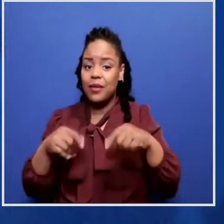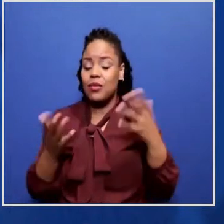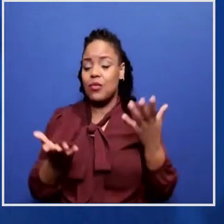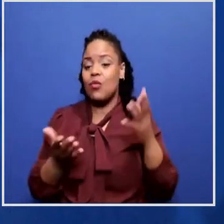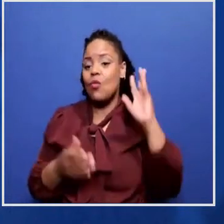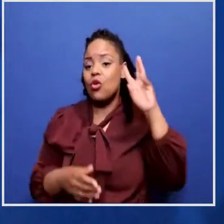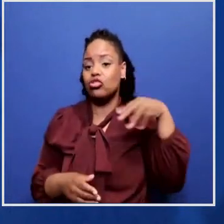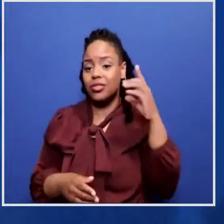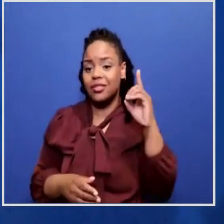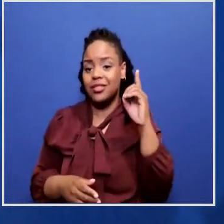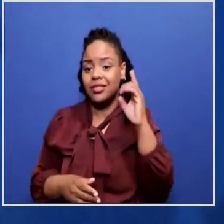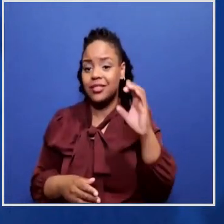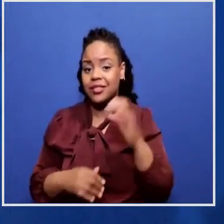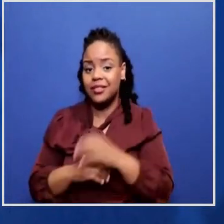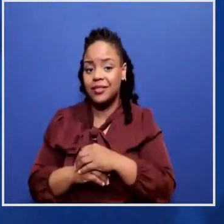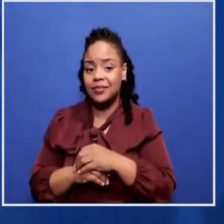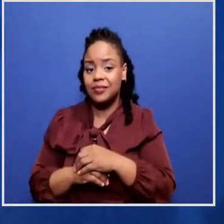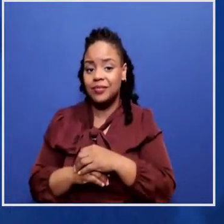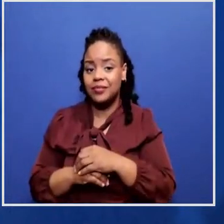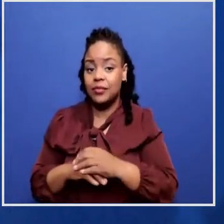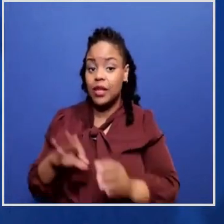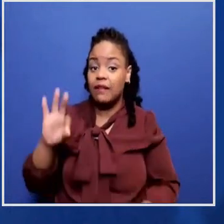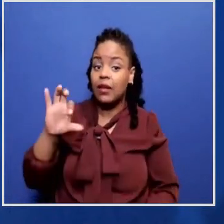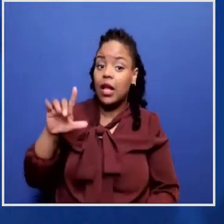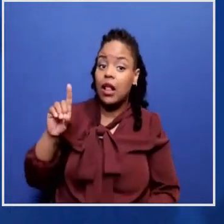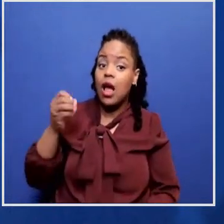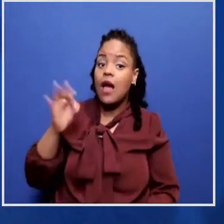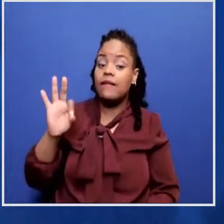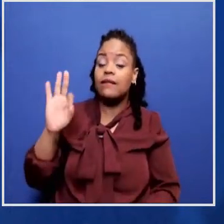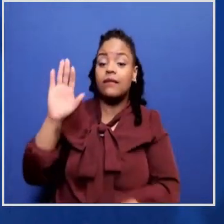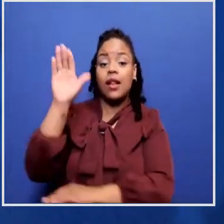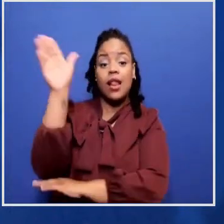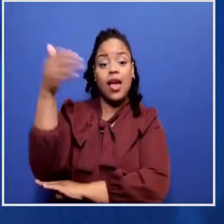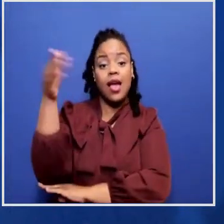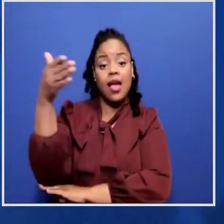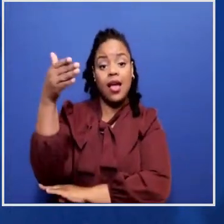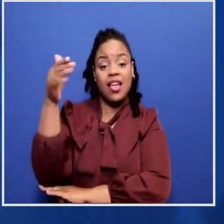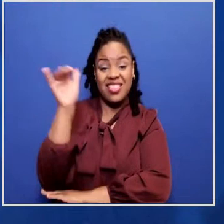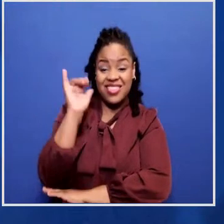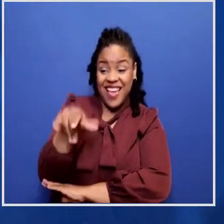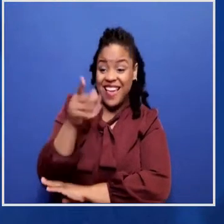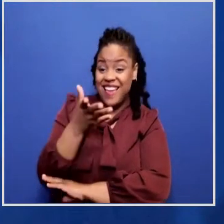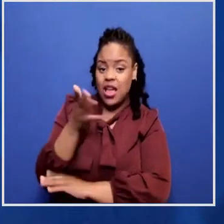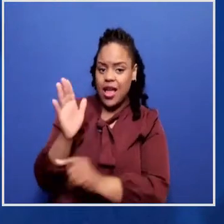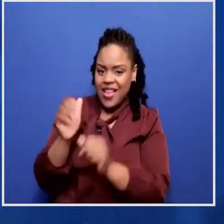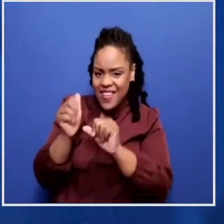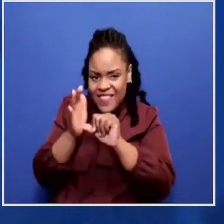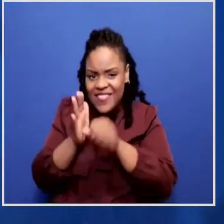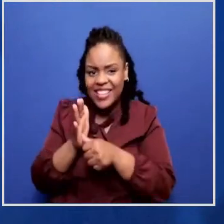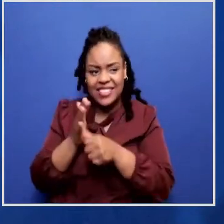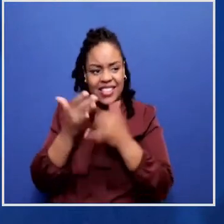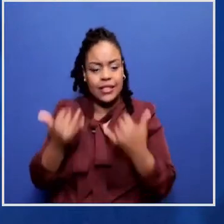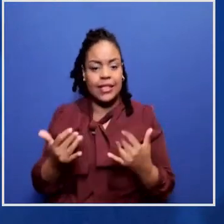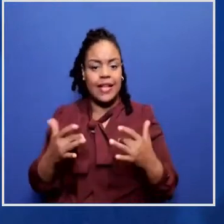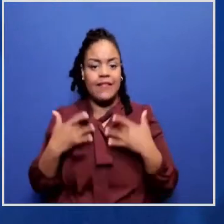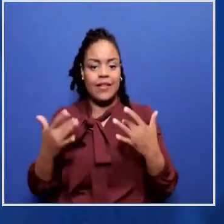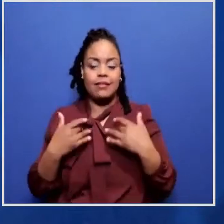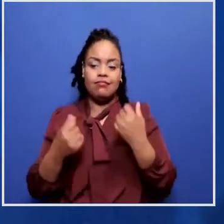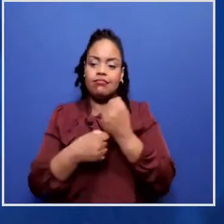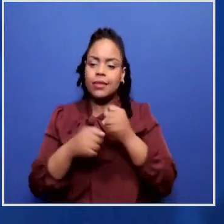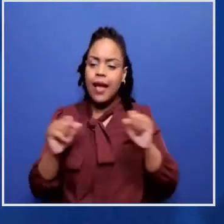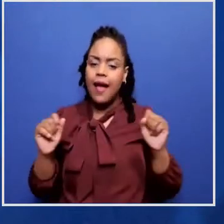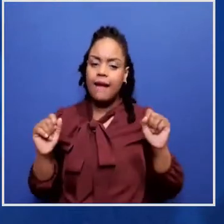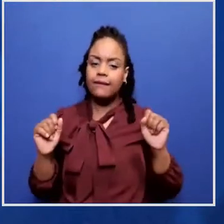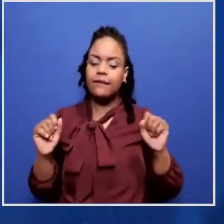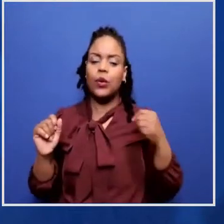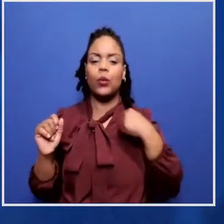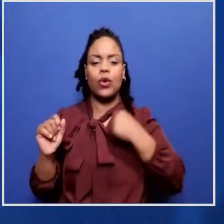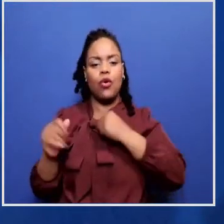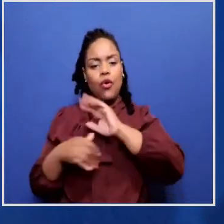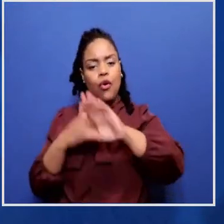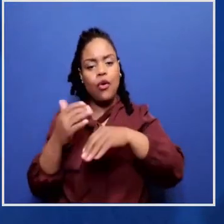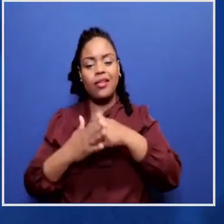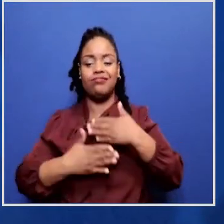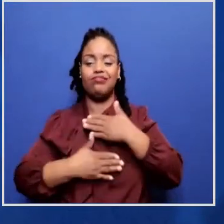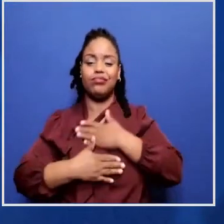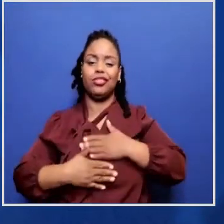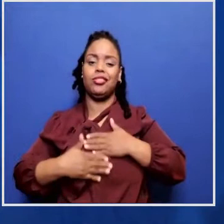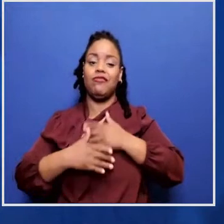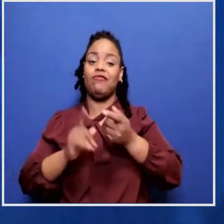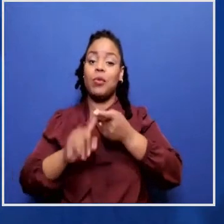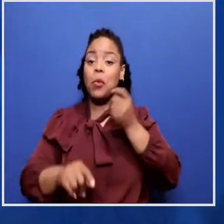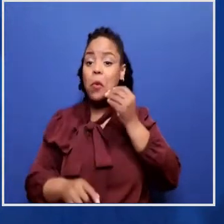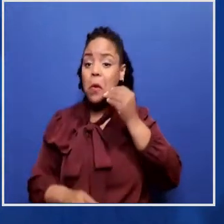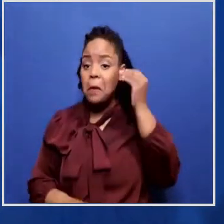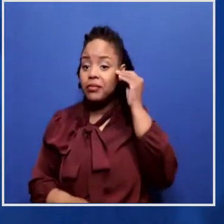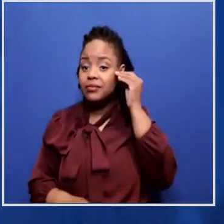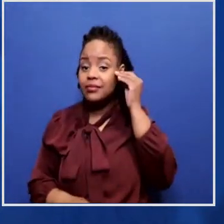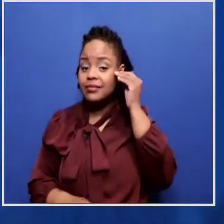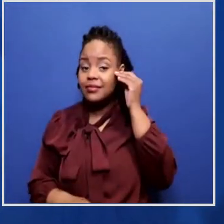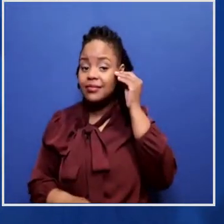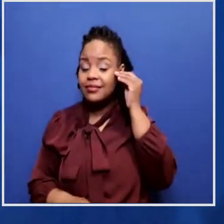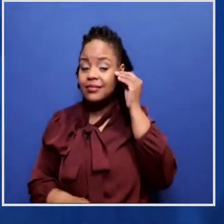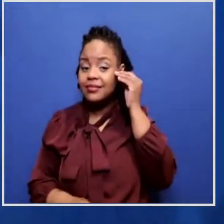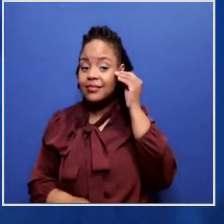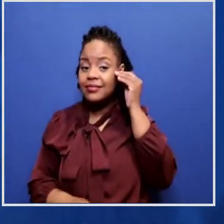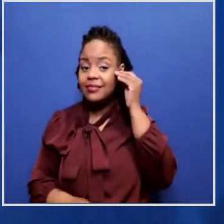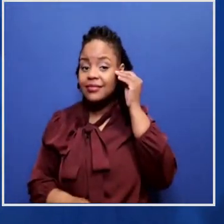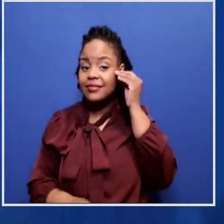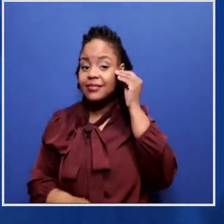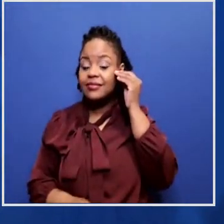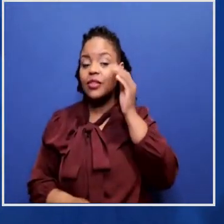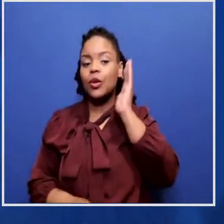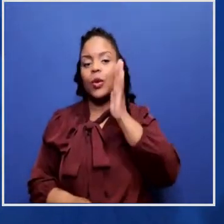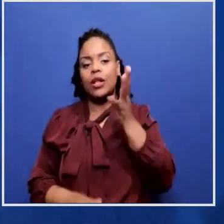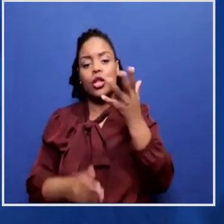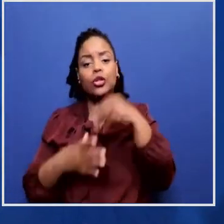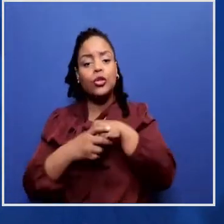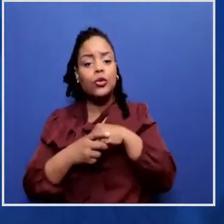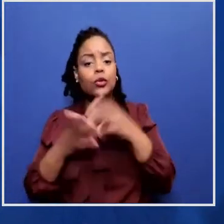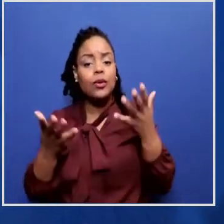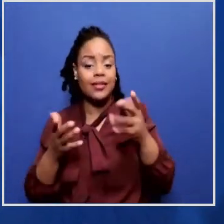WASHINGTON, D.C. THE FIELD OF